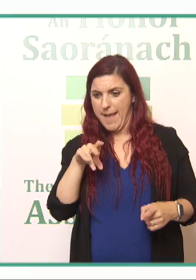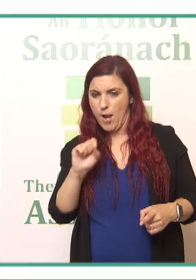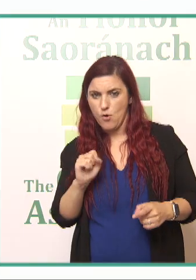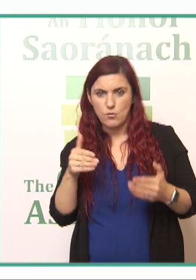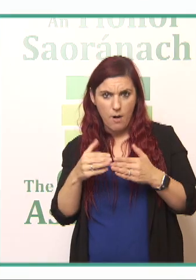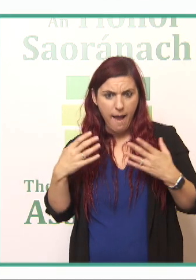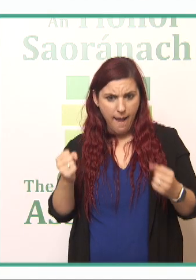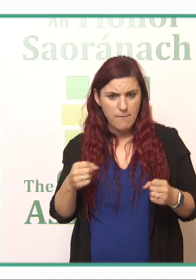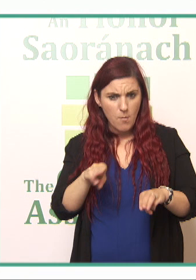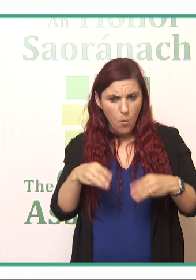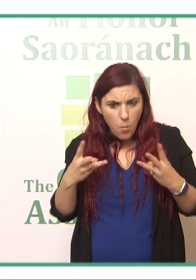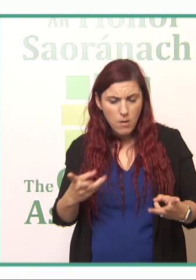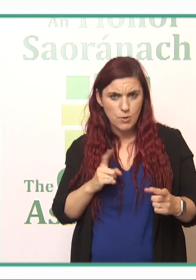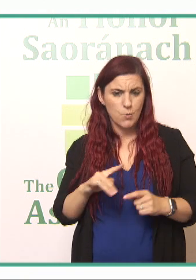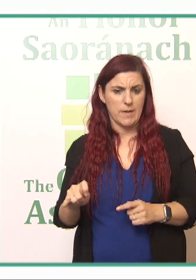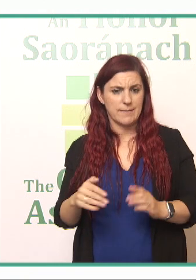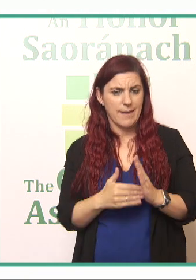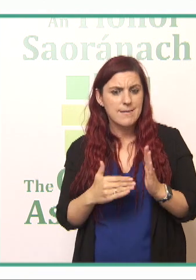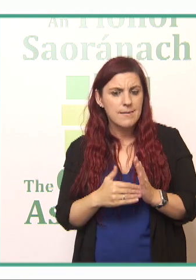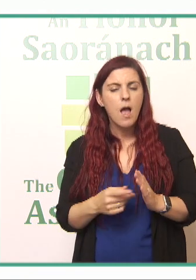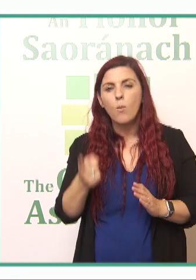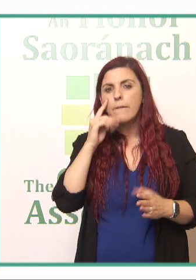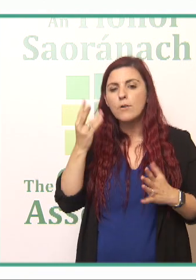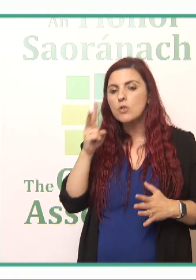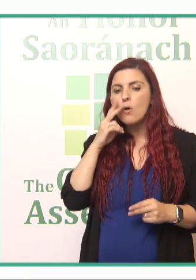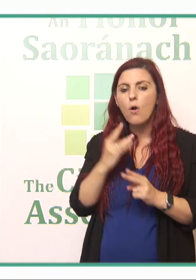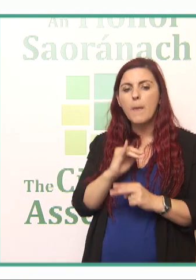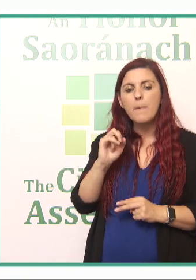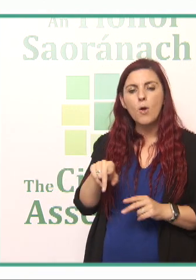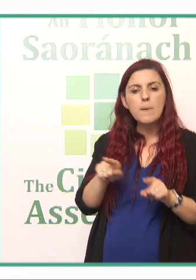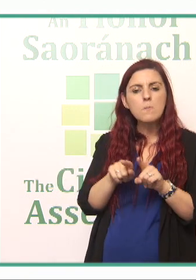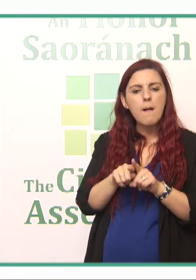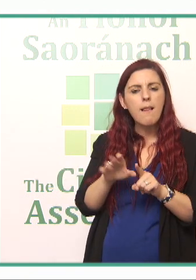to do this amongst farmers we've seen in the barn as well that's taking this approach of recognizing